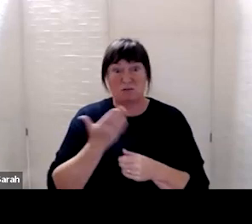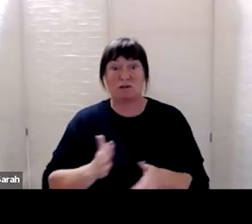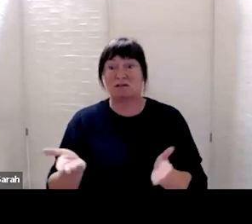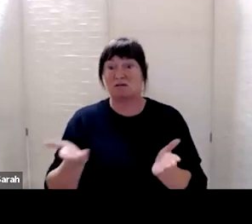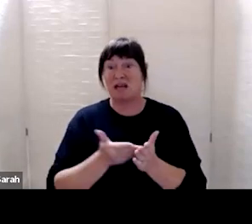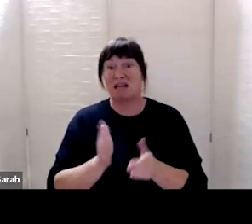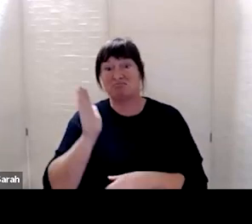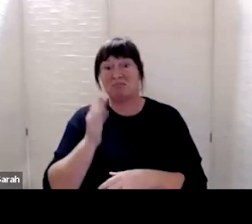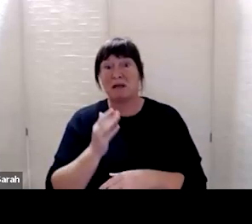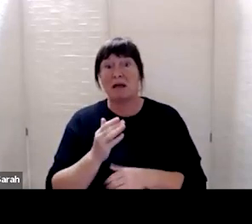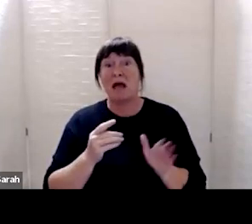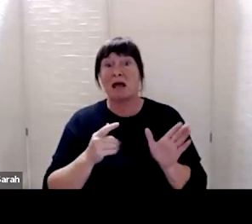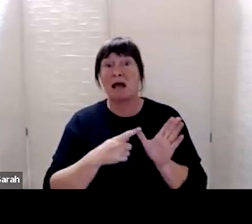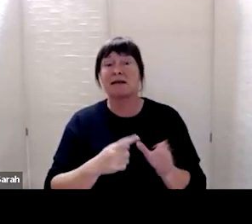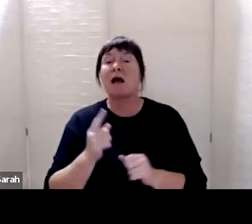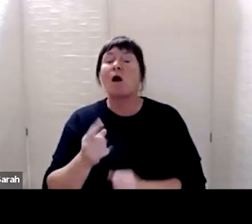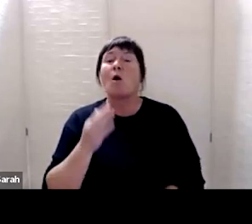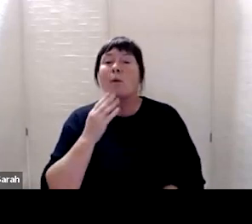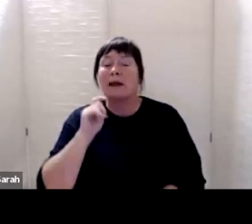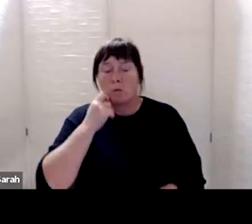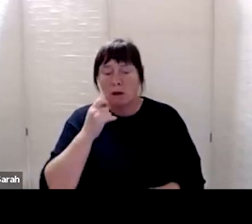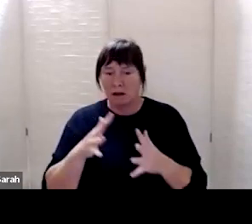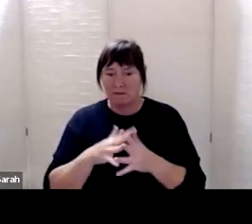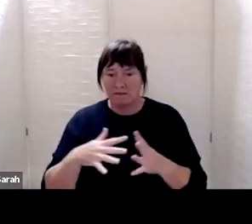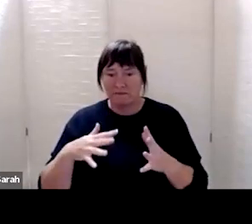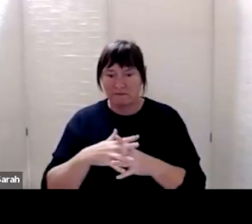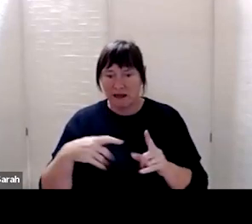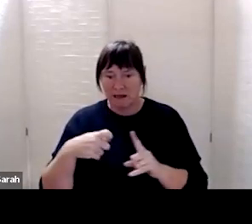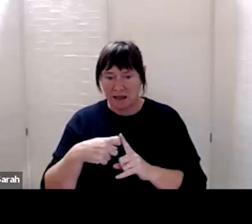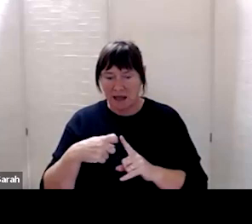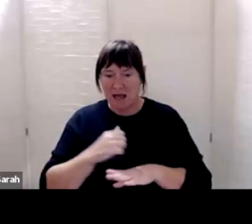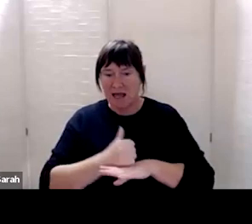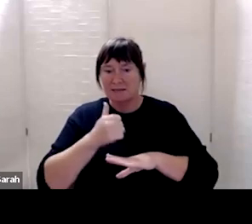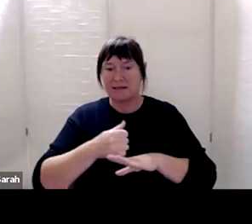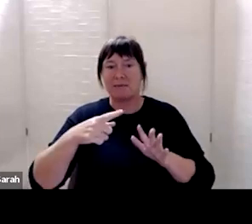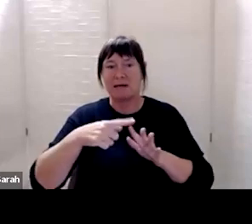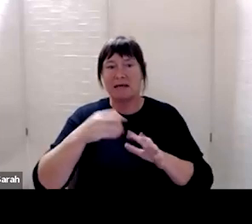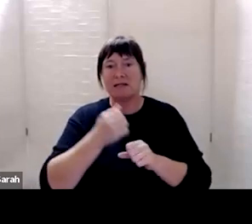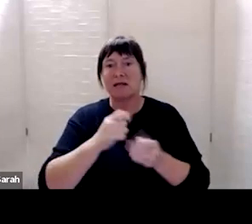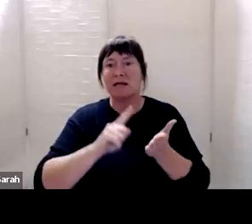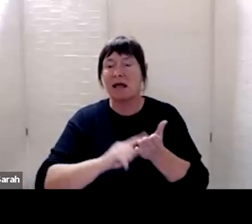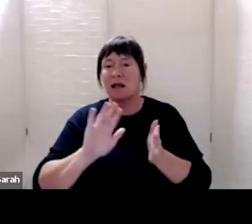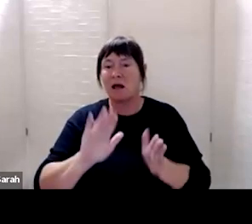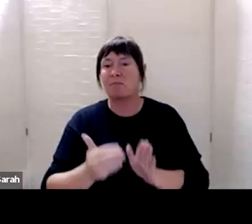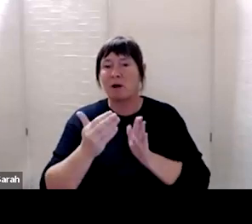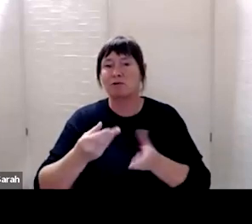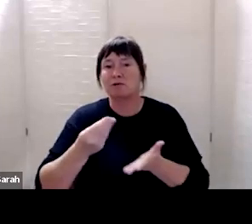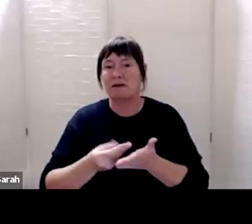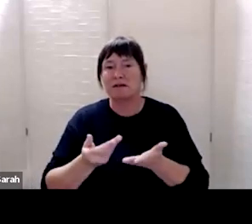And that is - When is Whaikaha going to instigate an EGL approach to funding across New Zealand?